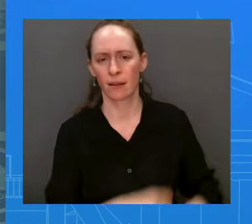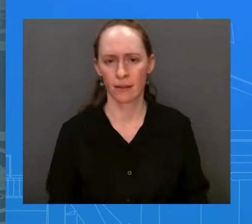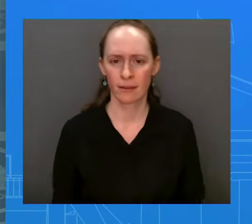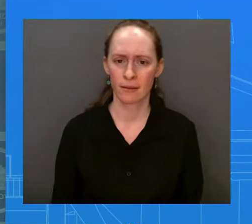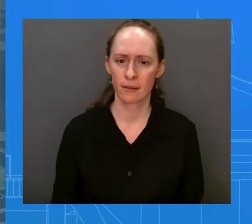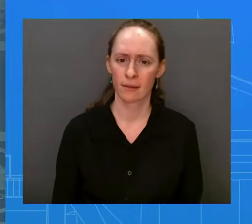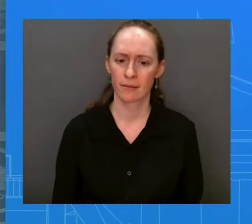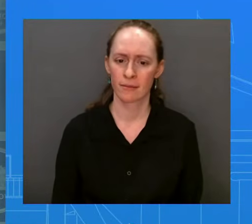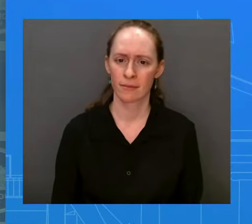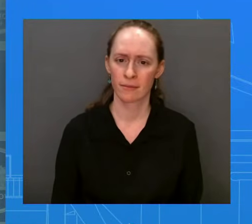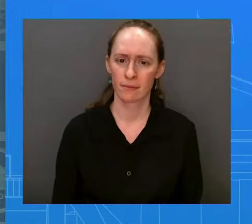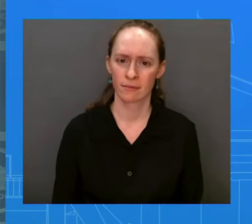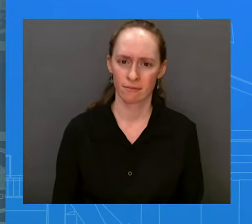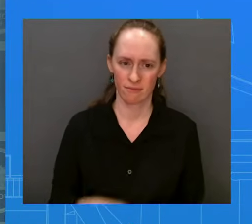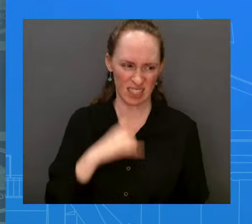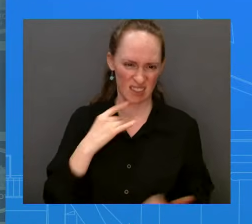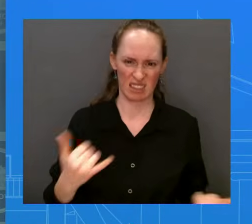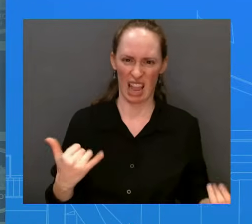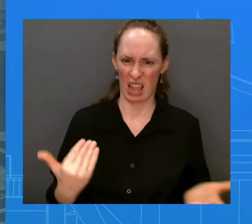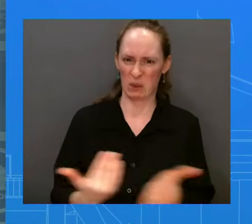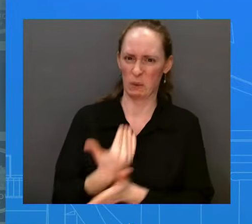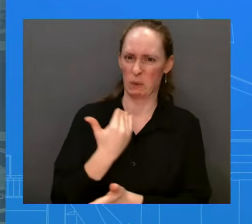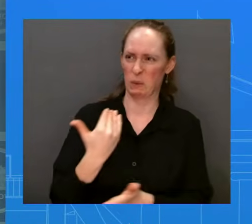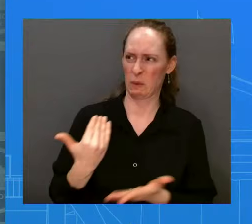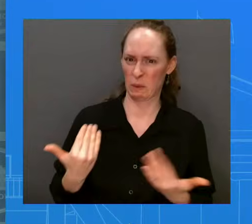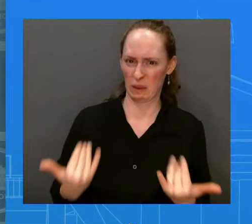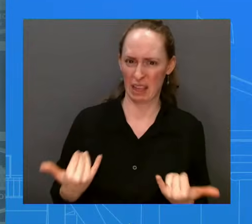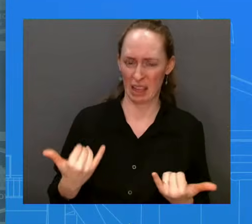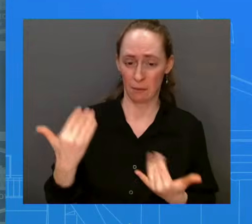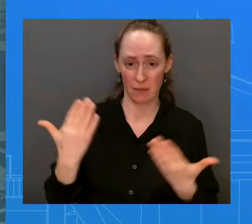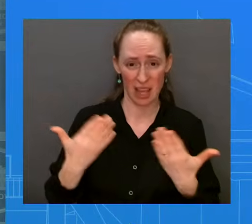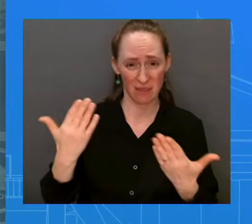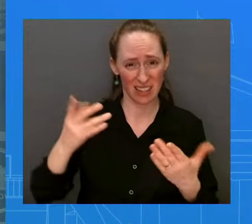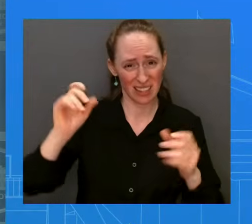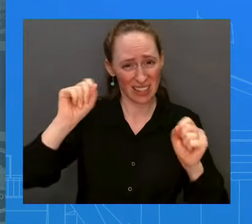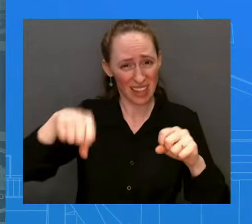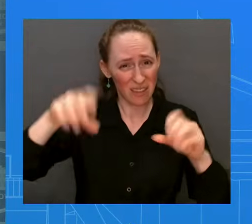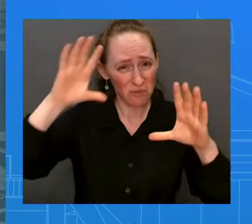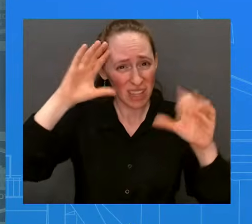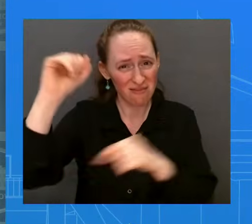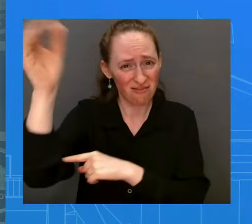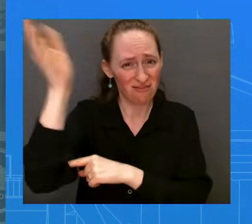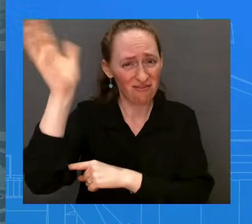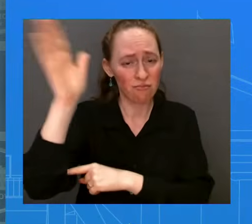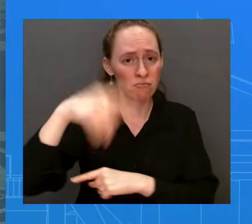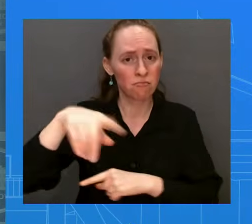we have been, I think, as transparent as we can be. I won't speak for the President's